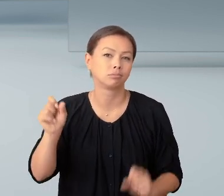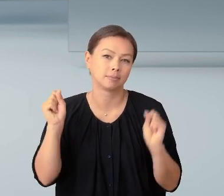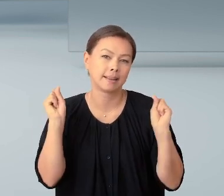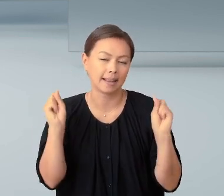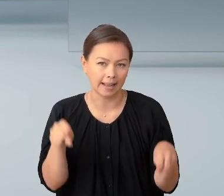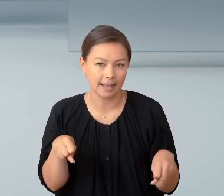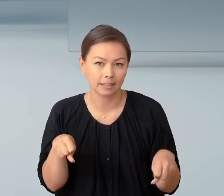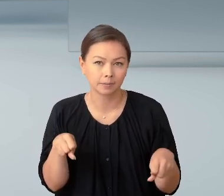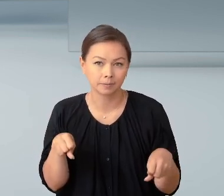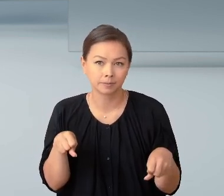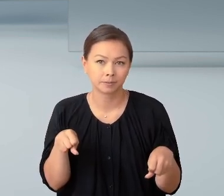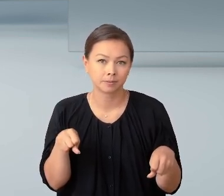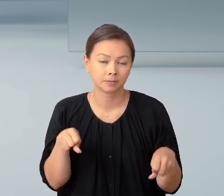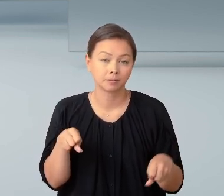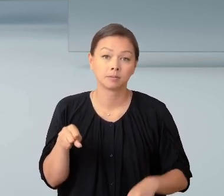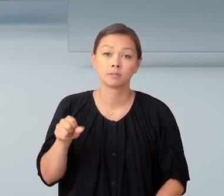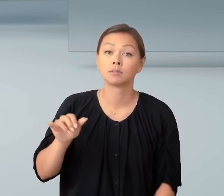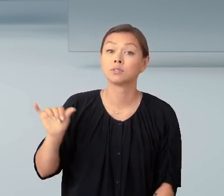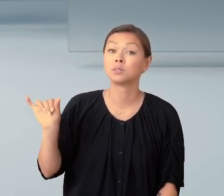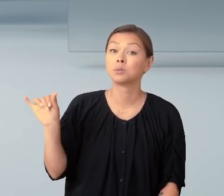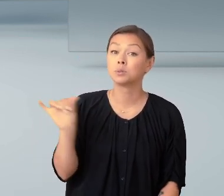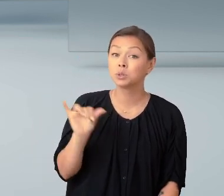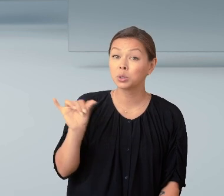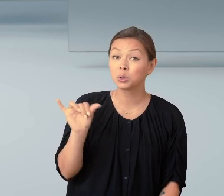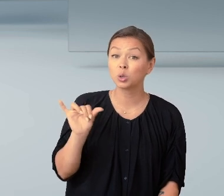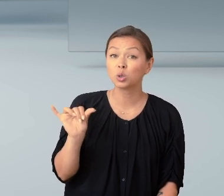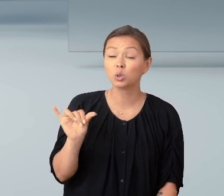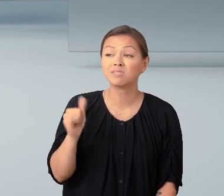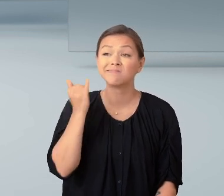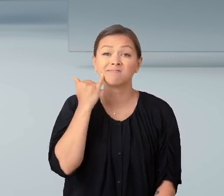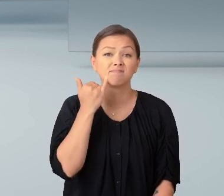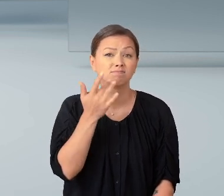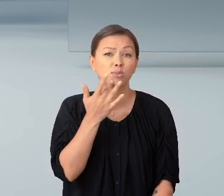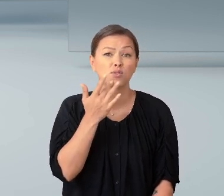I can also, at any one point in time simply export this to Excel.